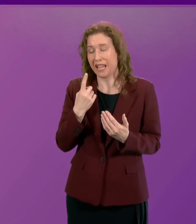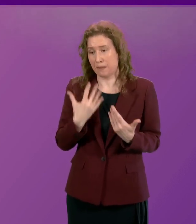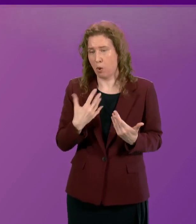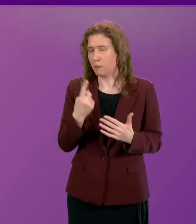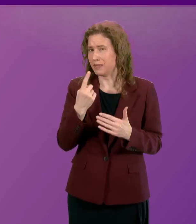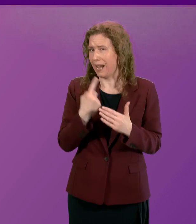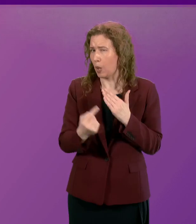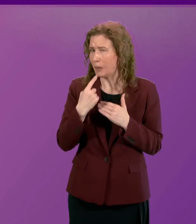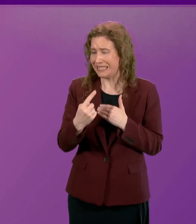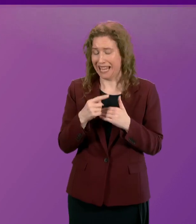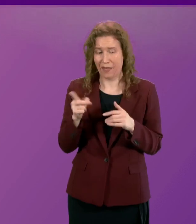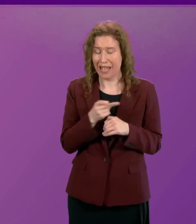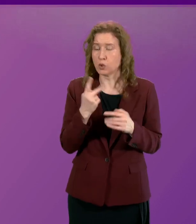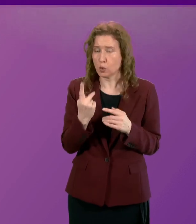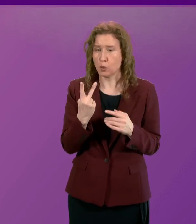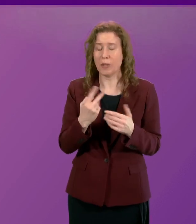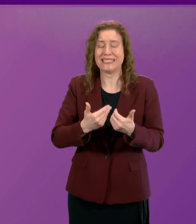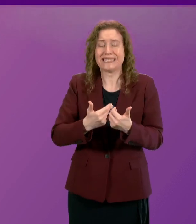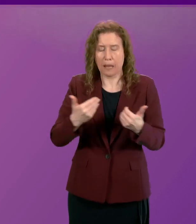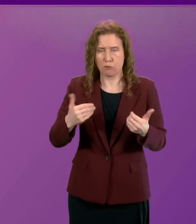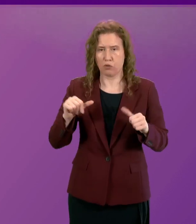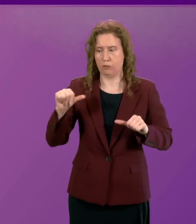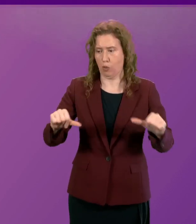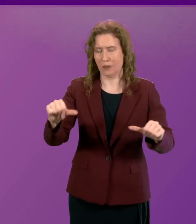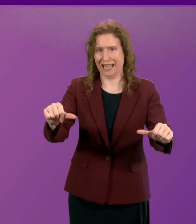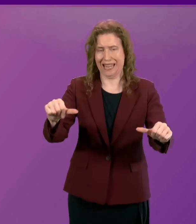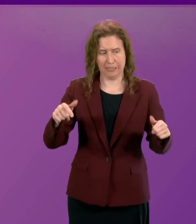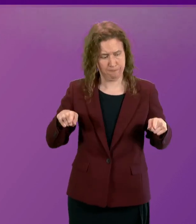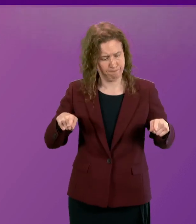moment is that these are two independent processes that are being undertaken.